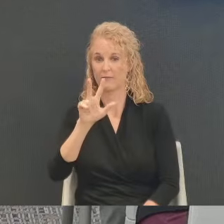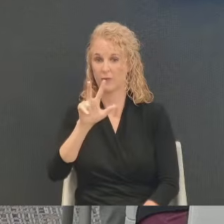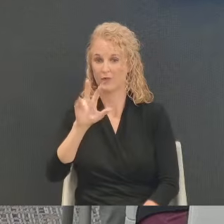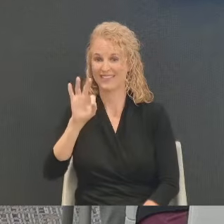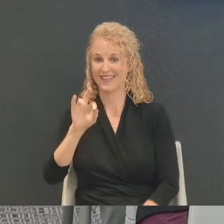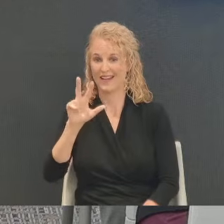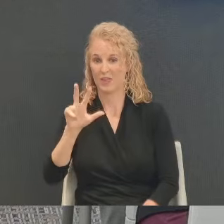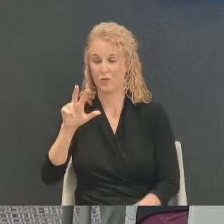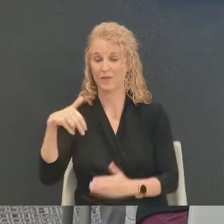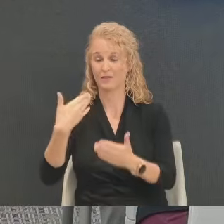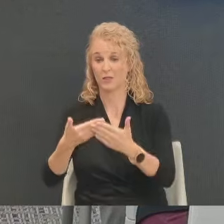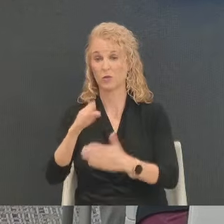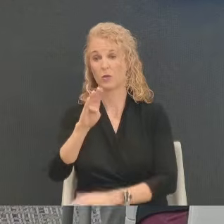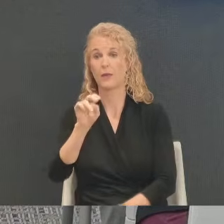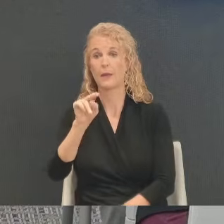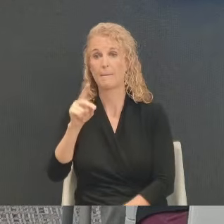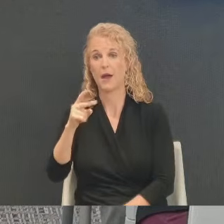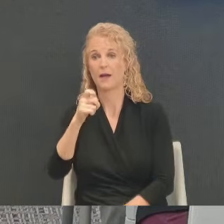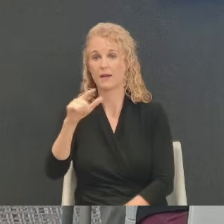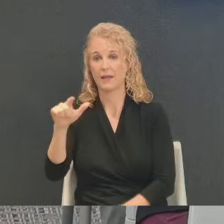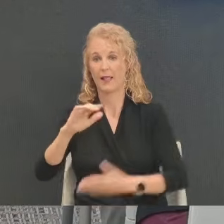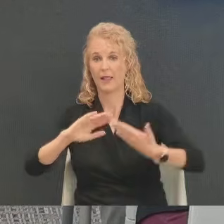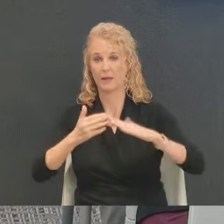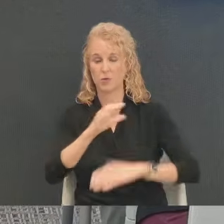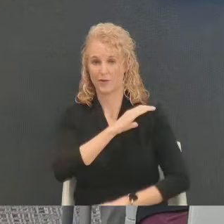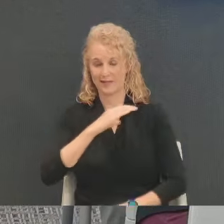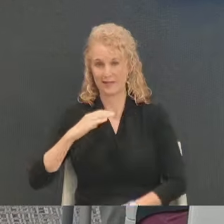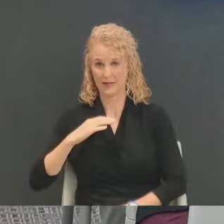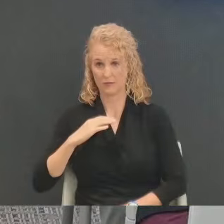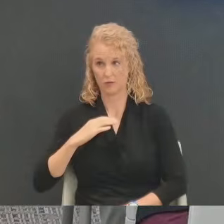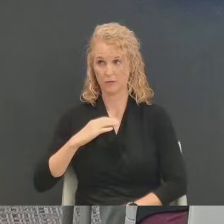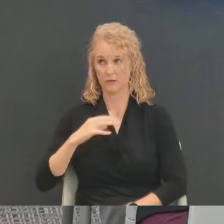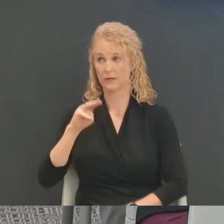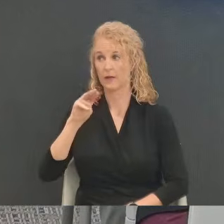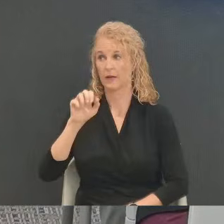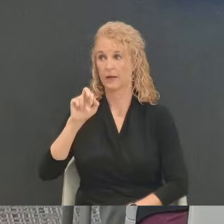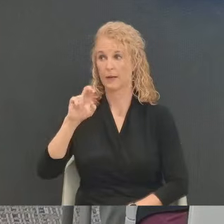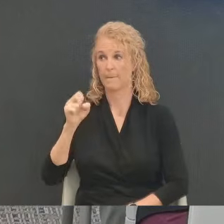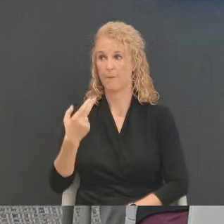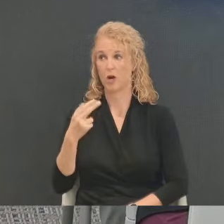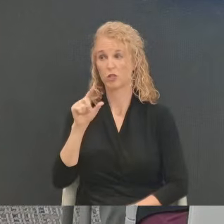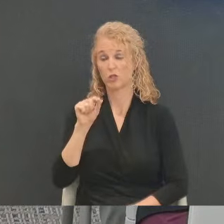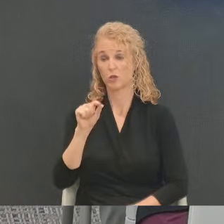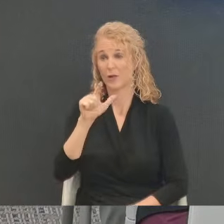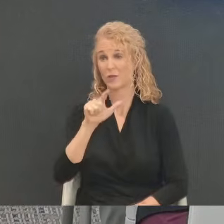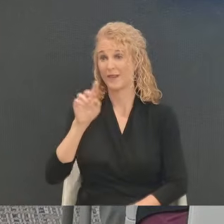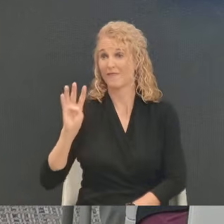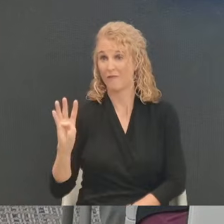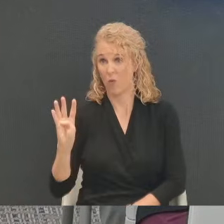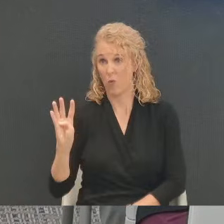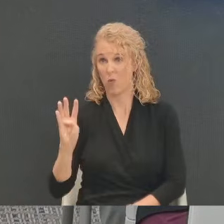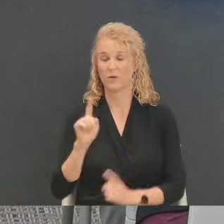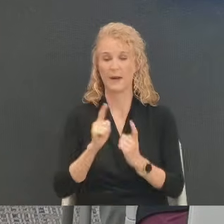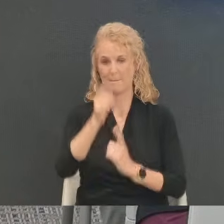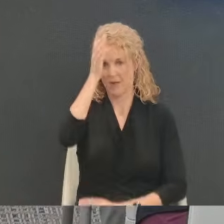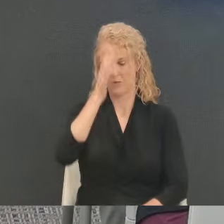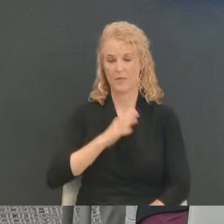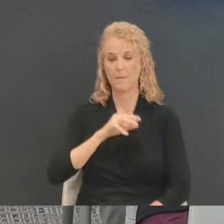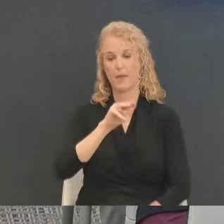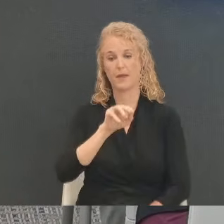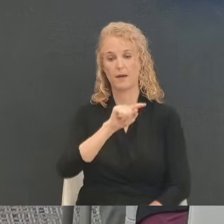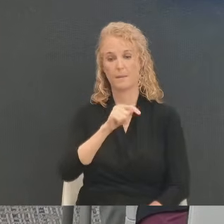the Bond Hill Community Council. In March 2024, I met with Matthew Crawford, head of real estate for